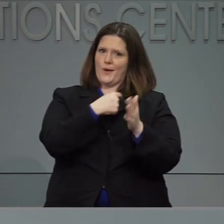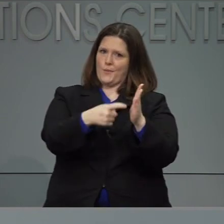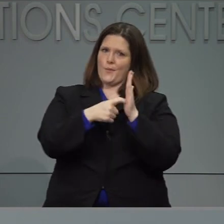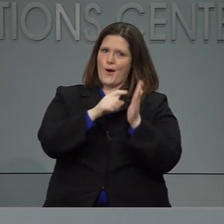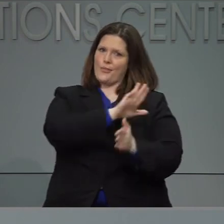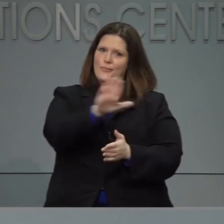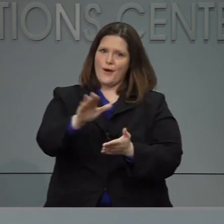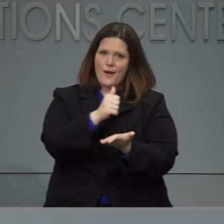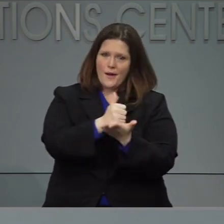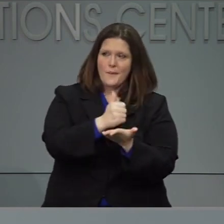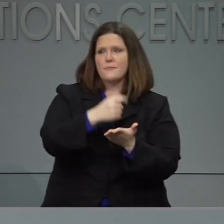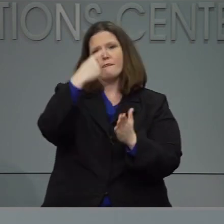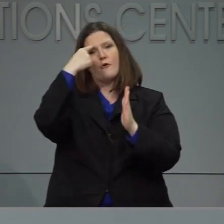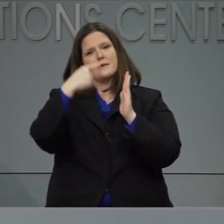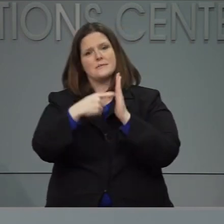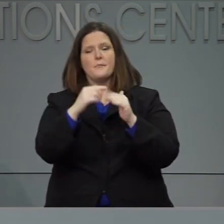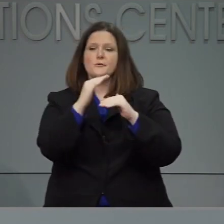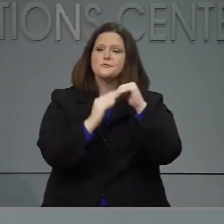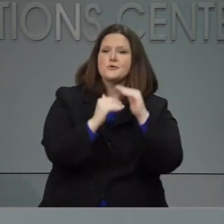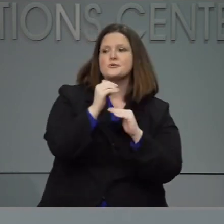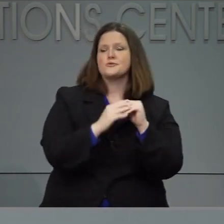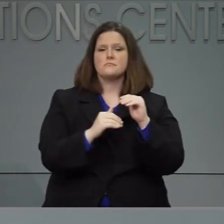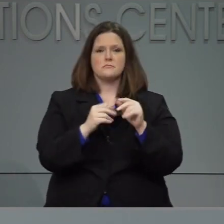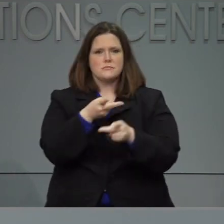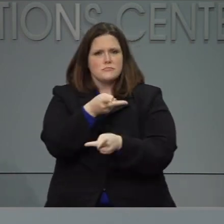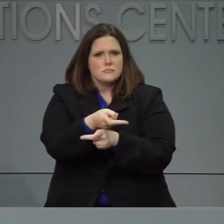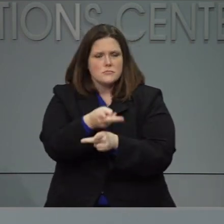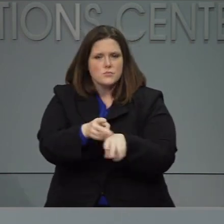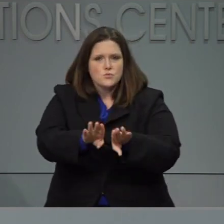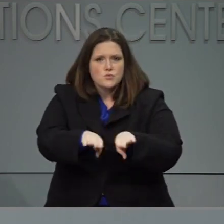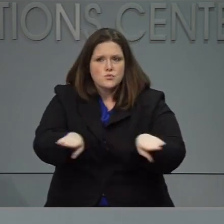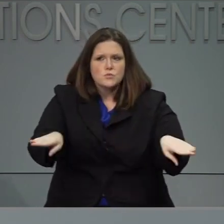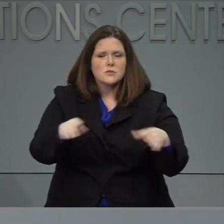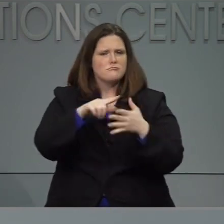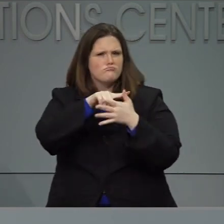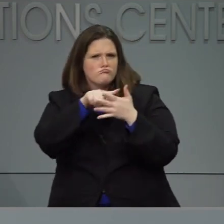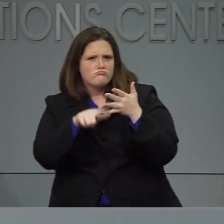AND ARE THEREFORE AT HIGHER RISK. SERVING HIS COMMUNITY IS A TOP PRIORITY THROUGHOUT OUR